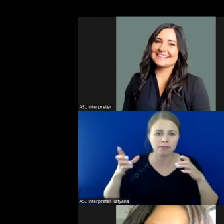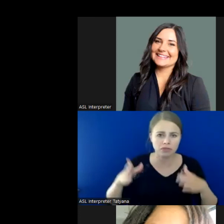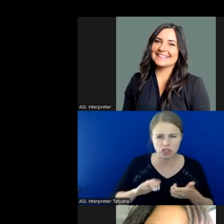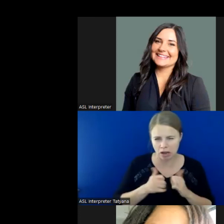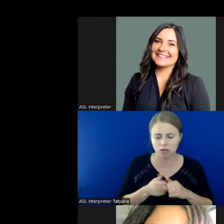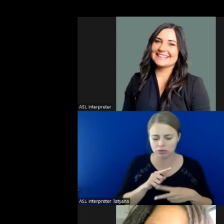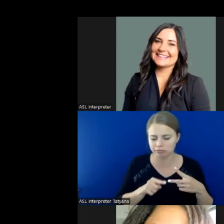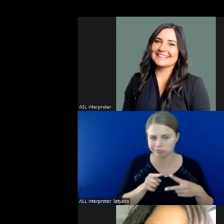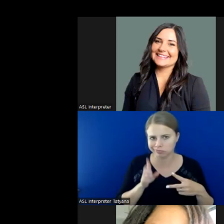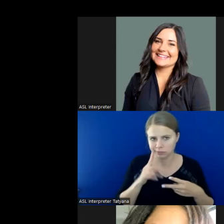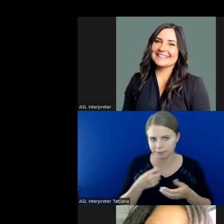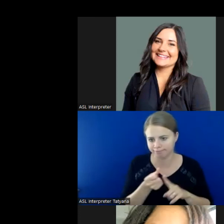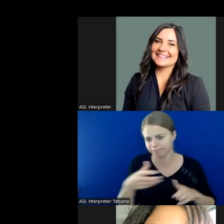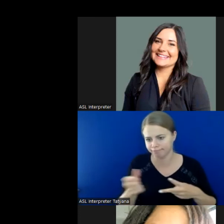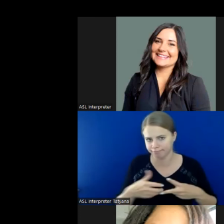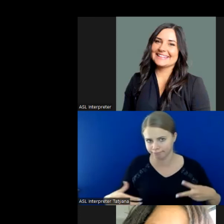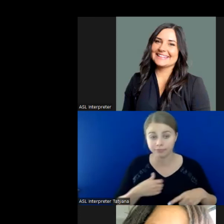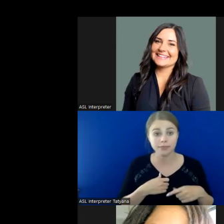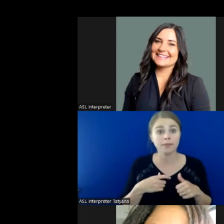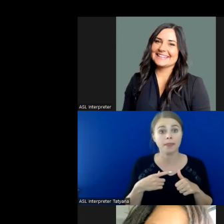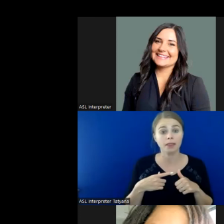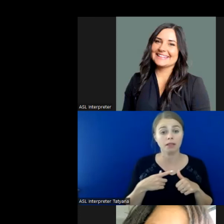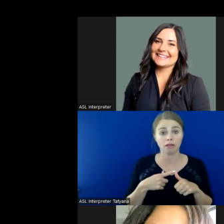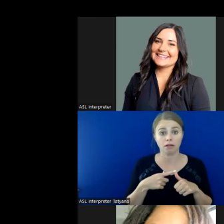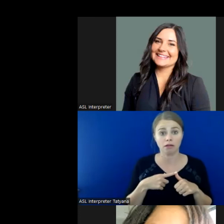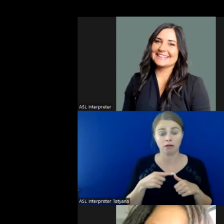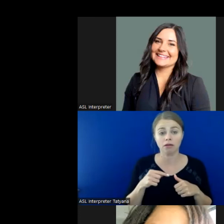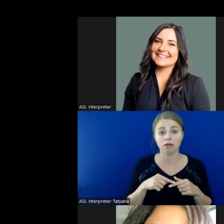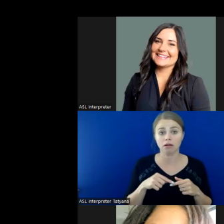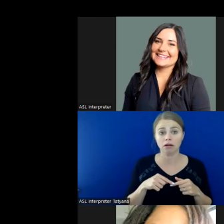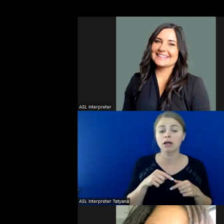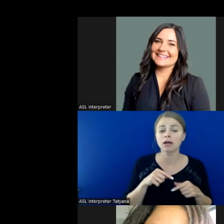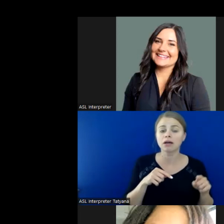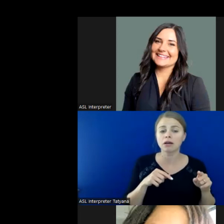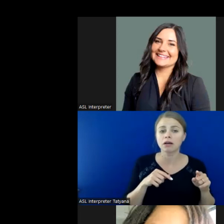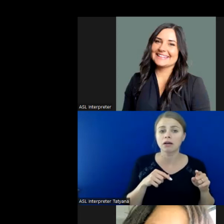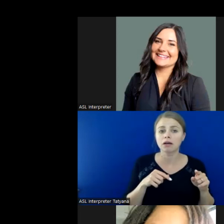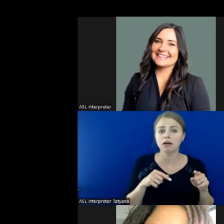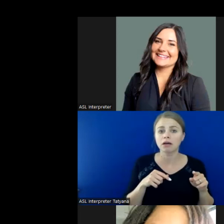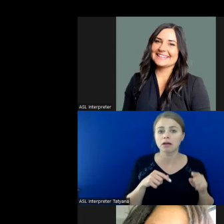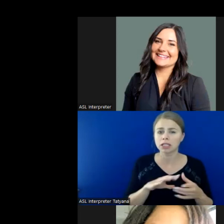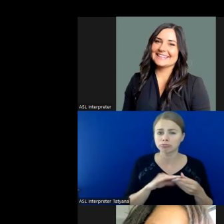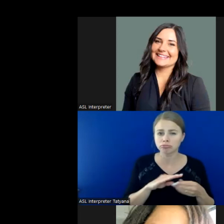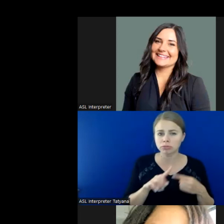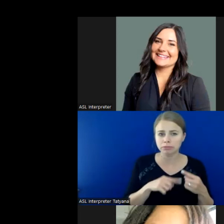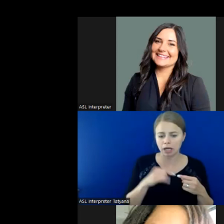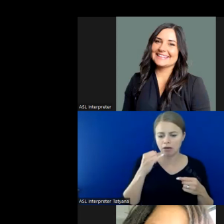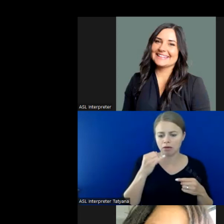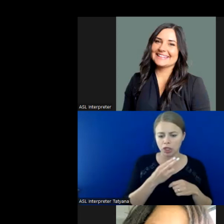So, this kind of speaks to the whole point, well, if users with disabilities don't know it exists,